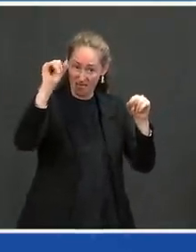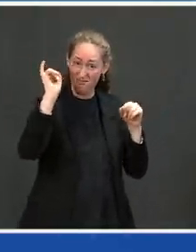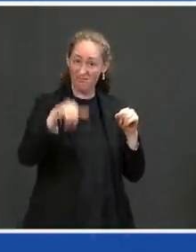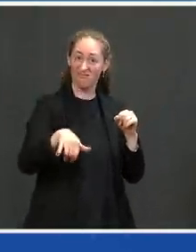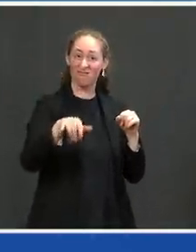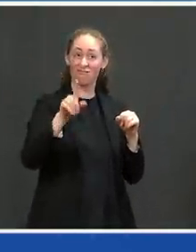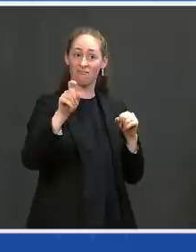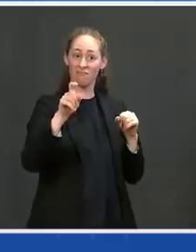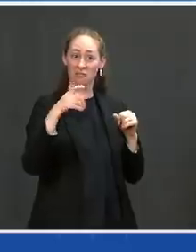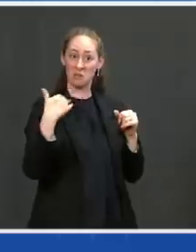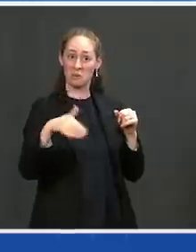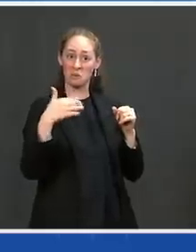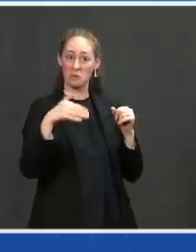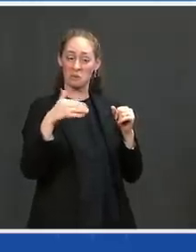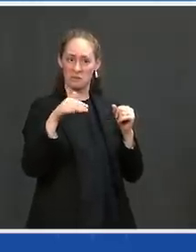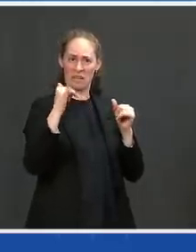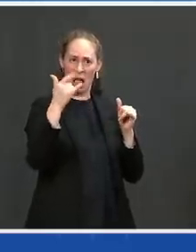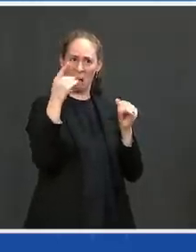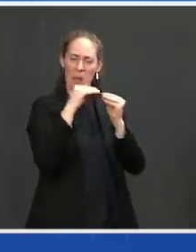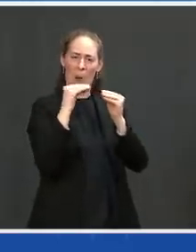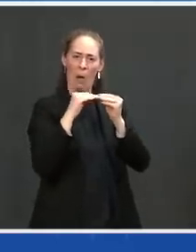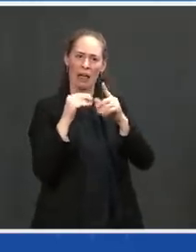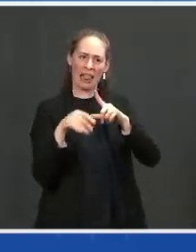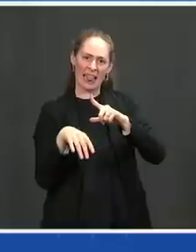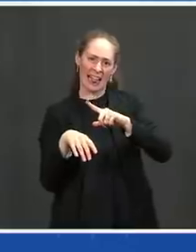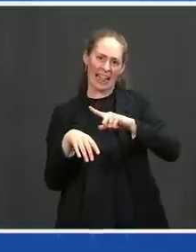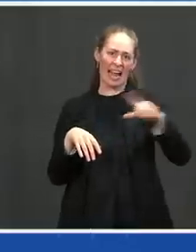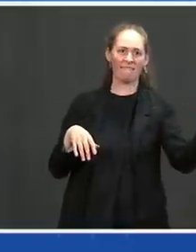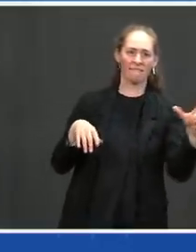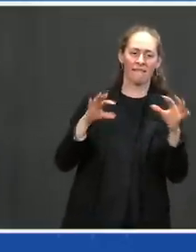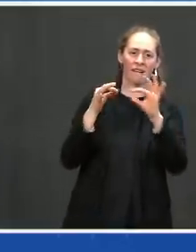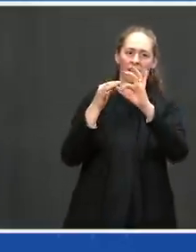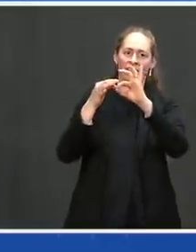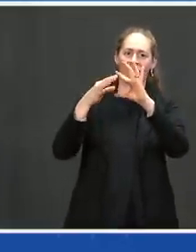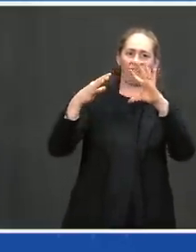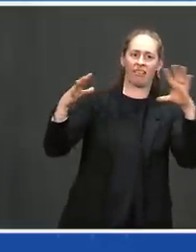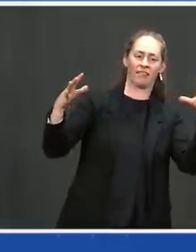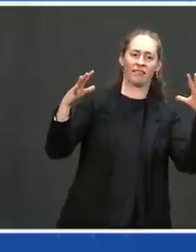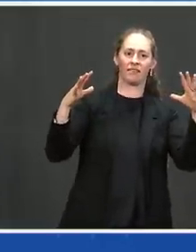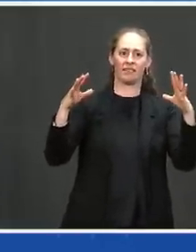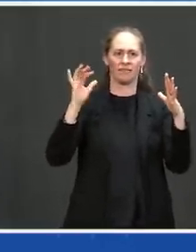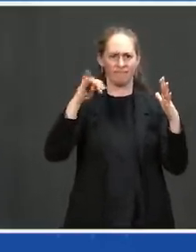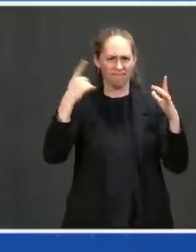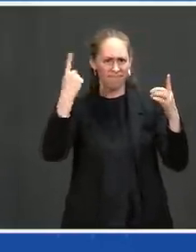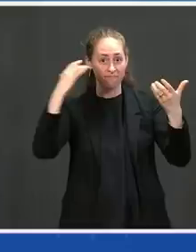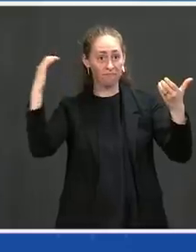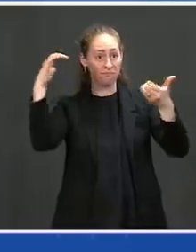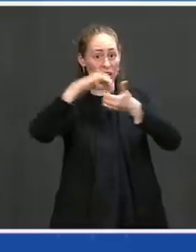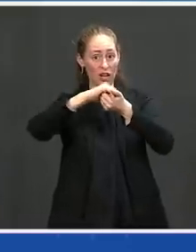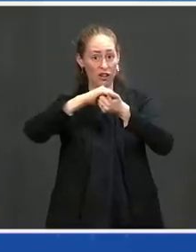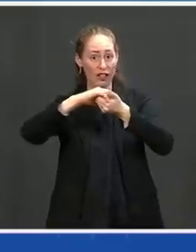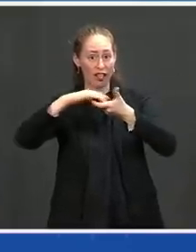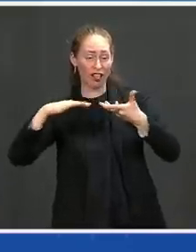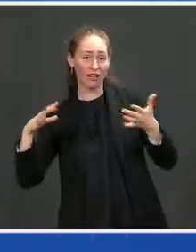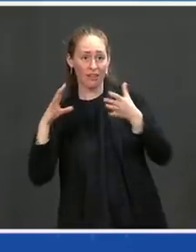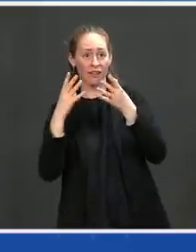Have you rejected bipartisanship? The President: No, I haven't at all. I've been meeting -- when is the last time a President invited the opposite party